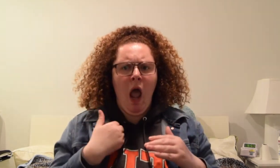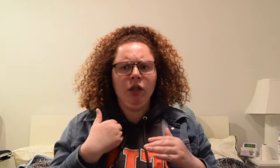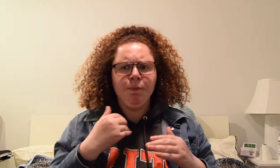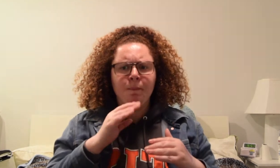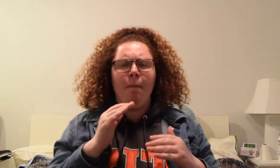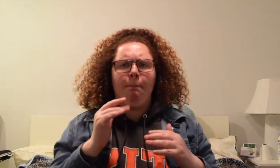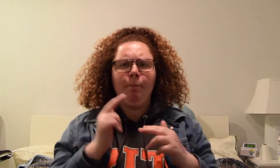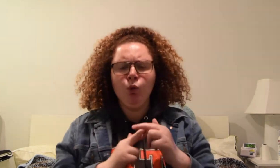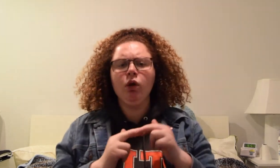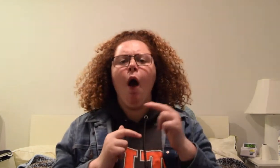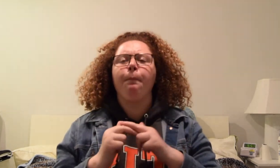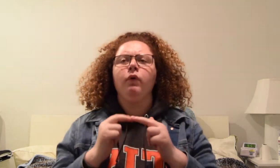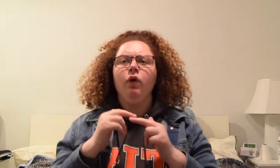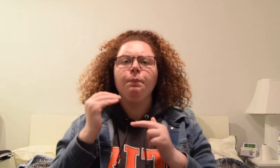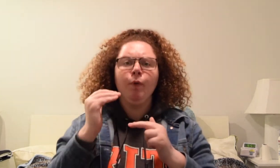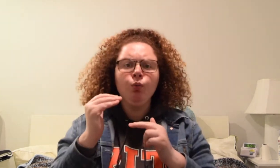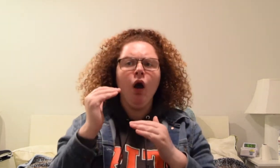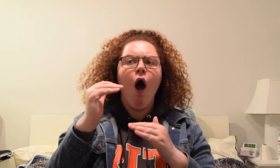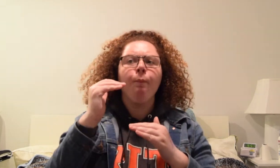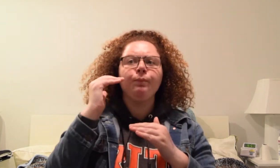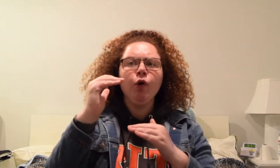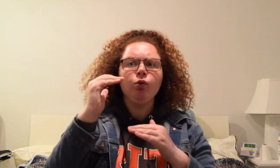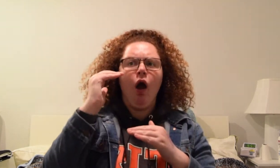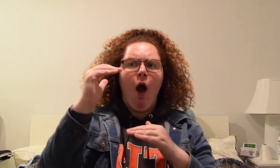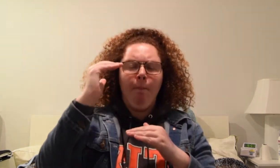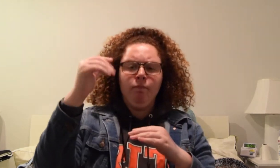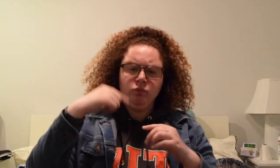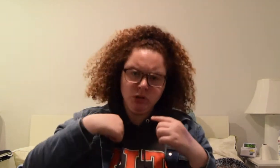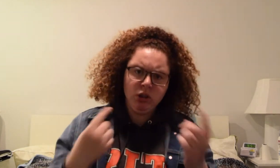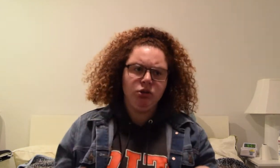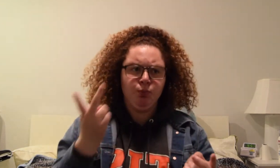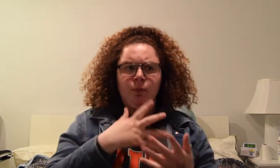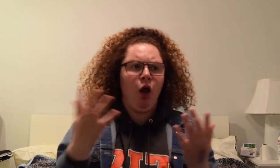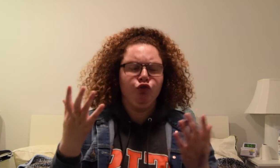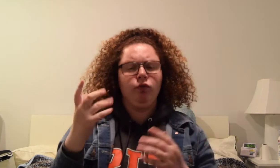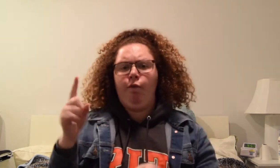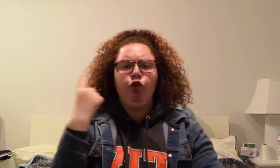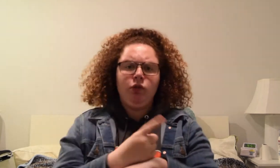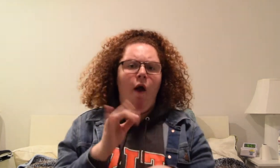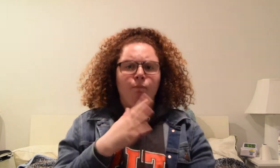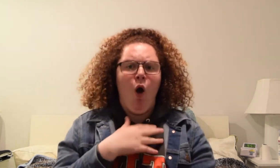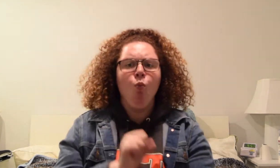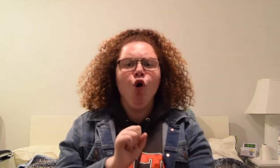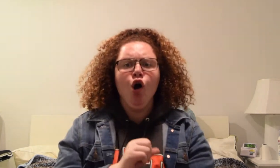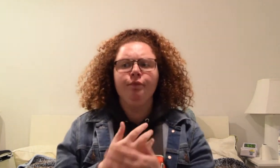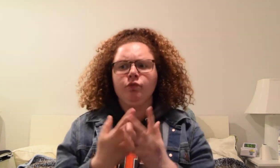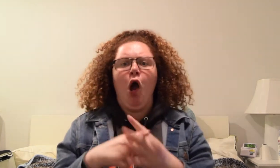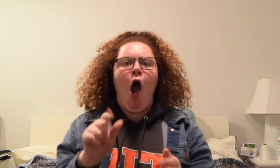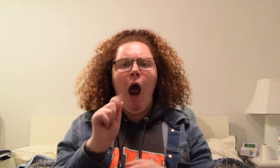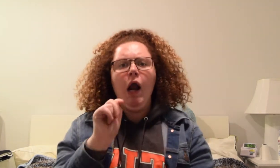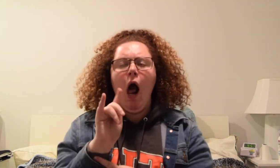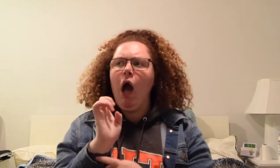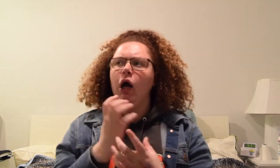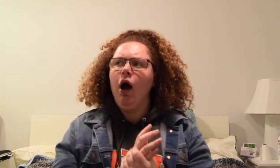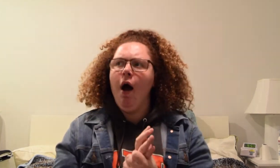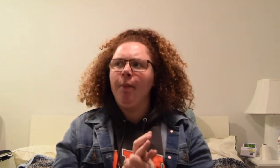It has been building up ever since pretty much the beginning when I first started my new job